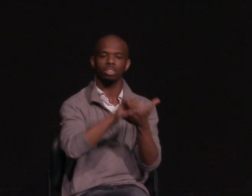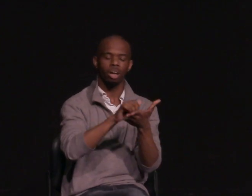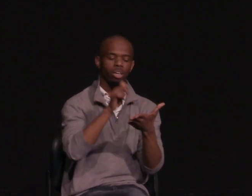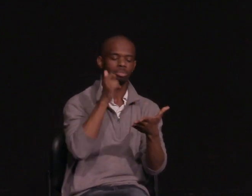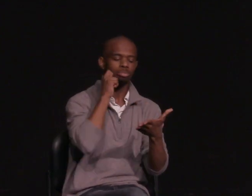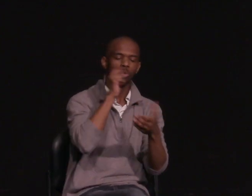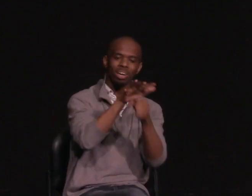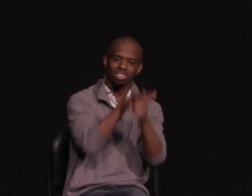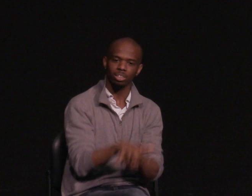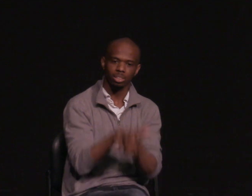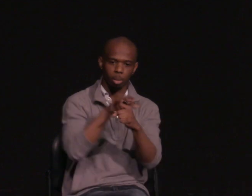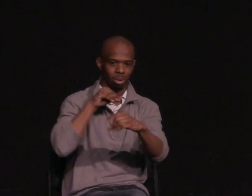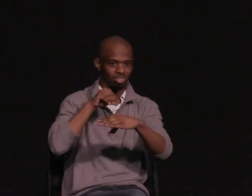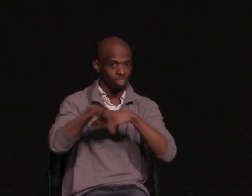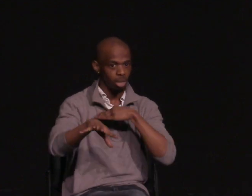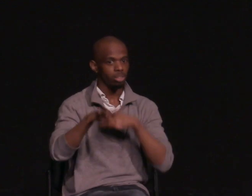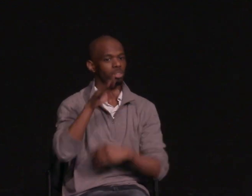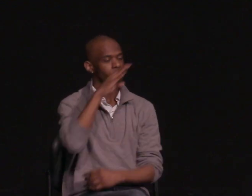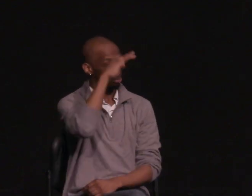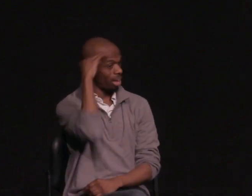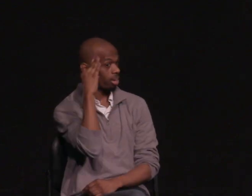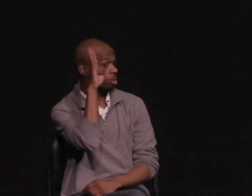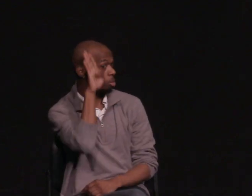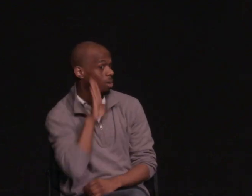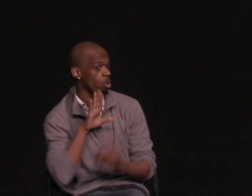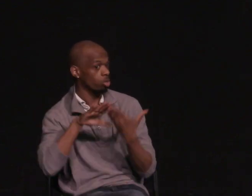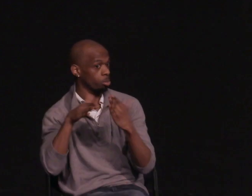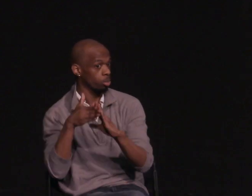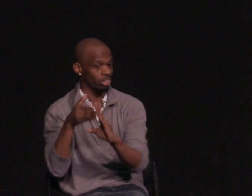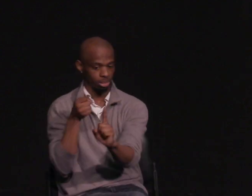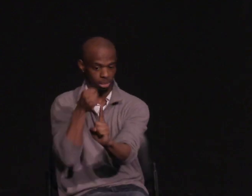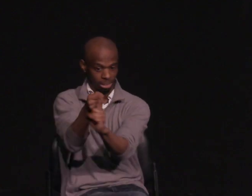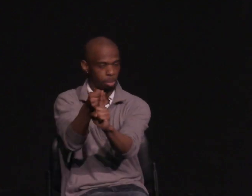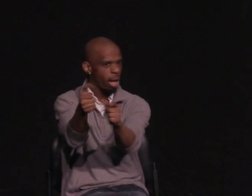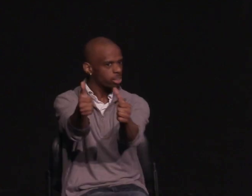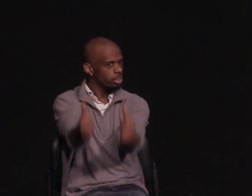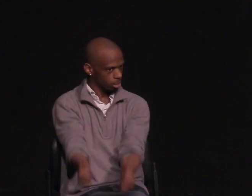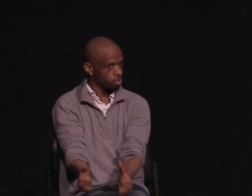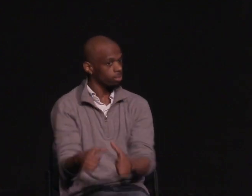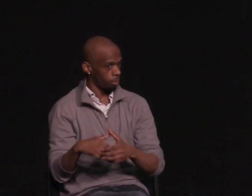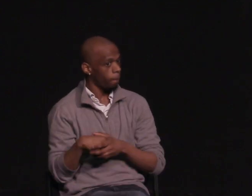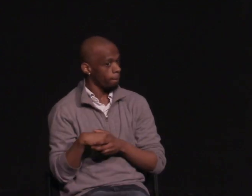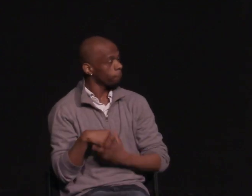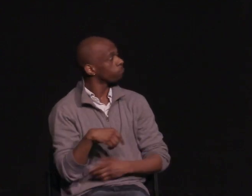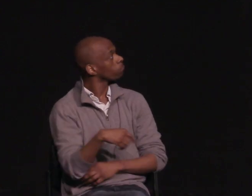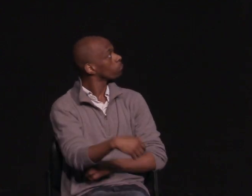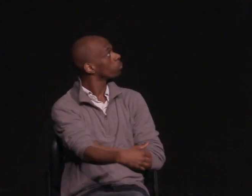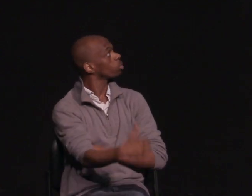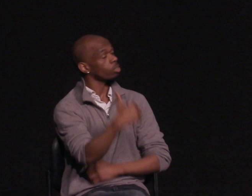gardening and cooking as everyday acts of resistance. As chef in residence at the Museum of the African Diaspora,